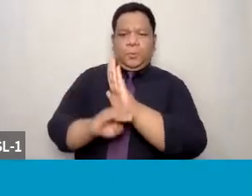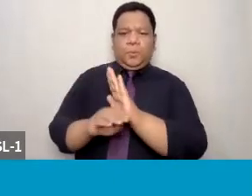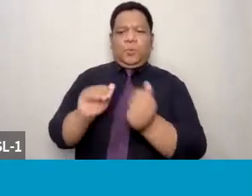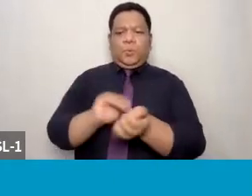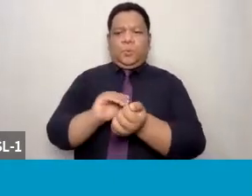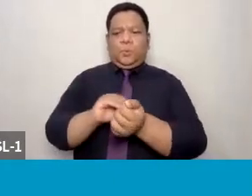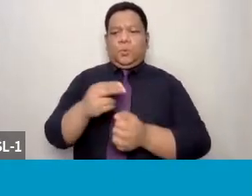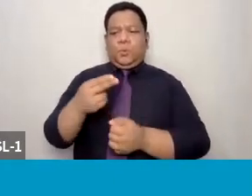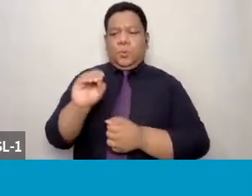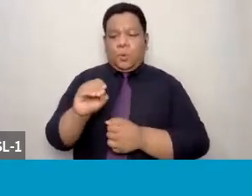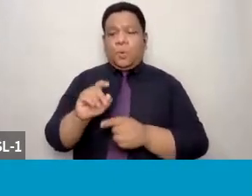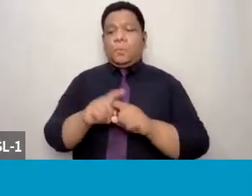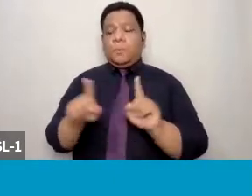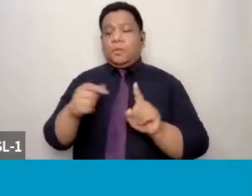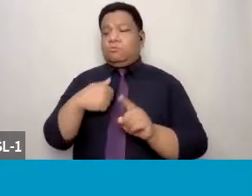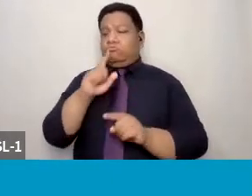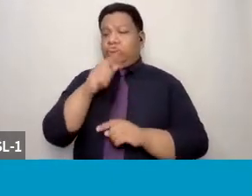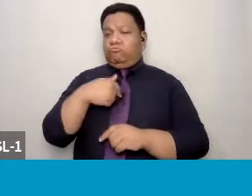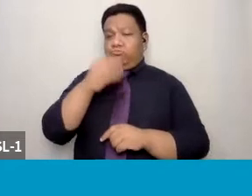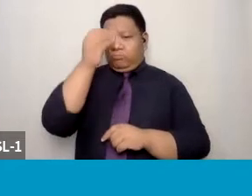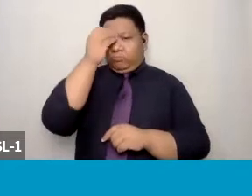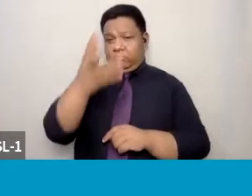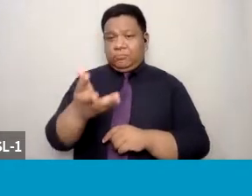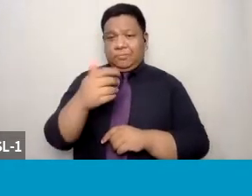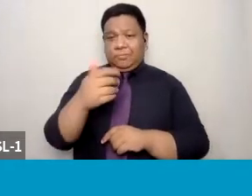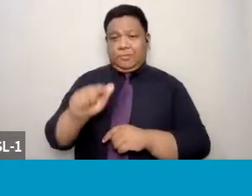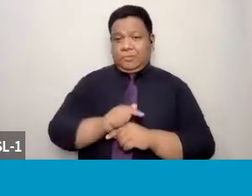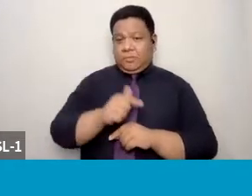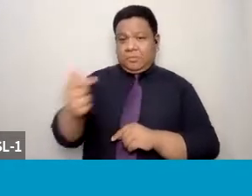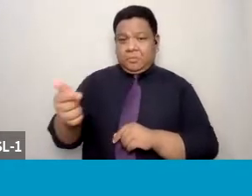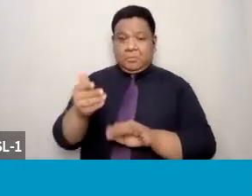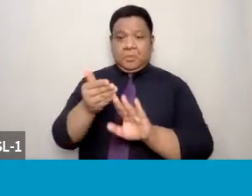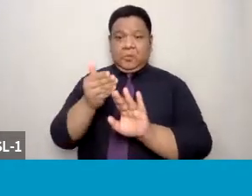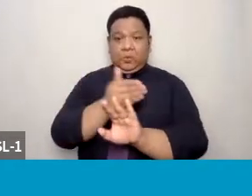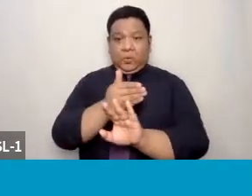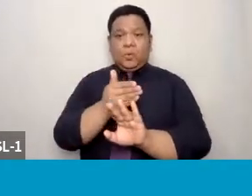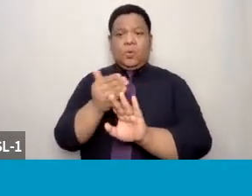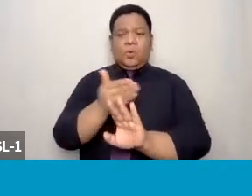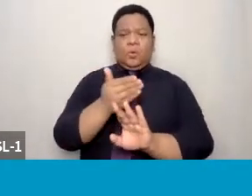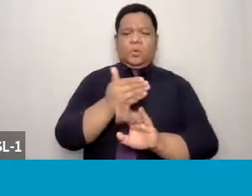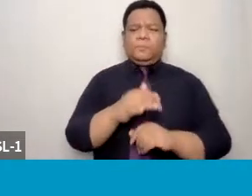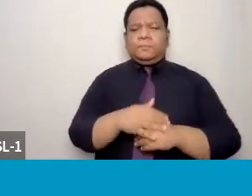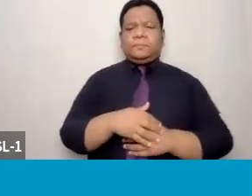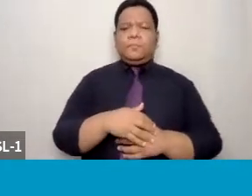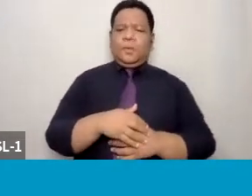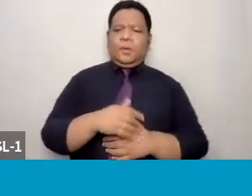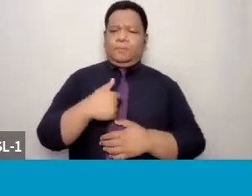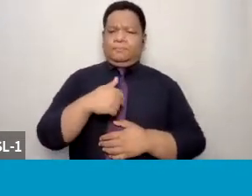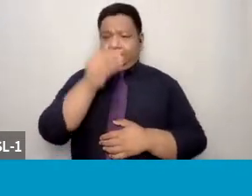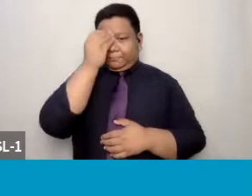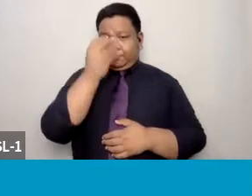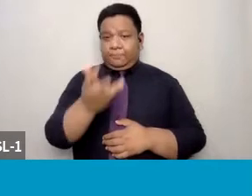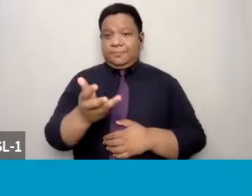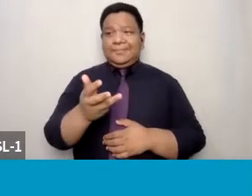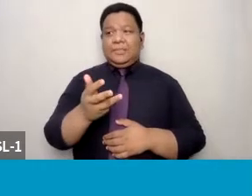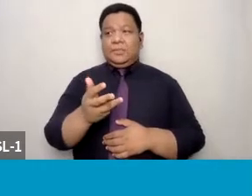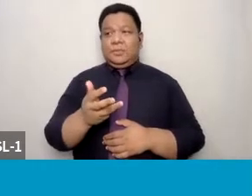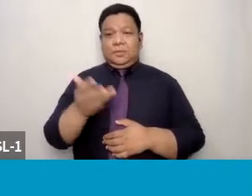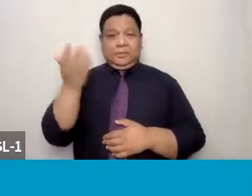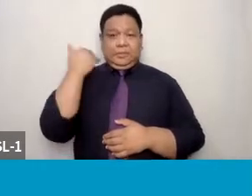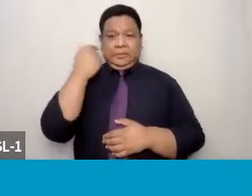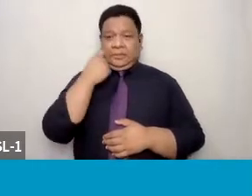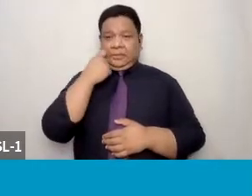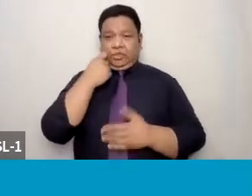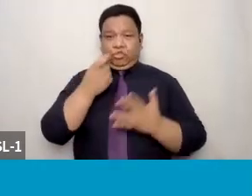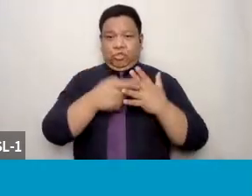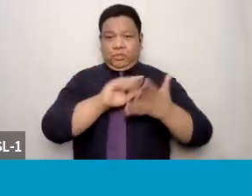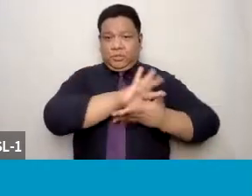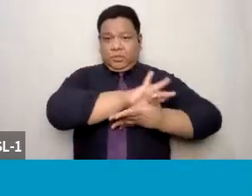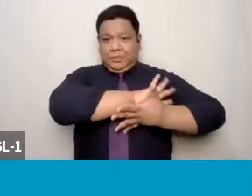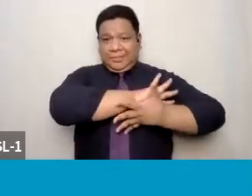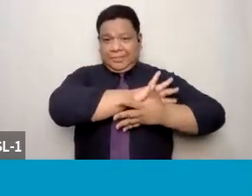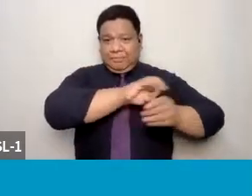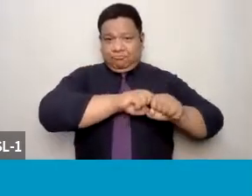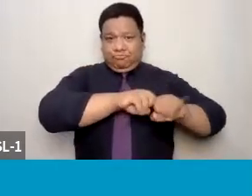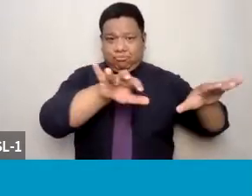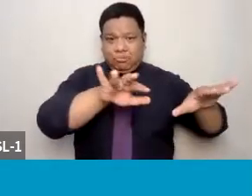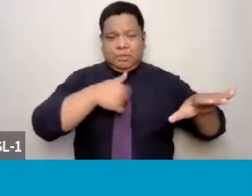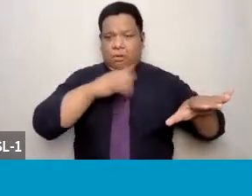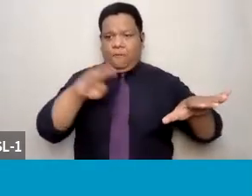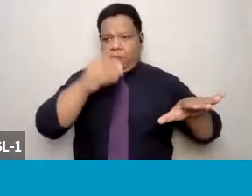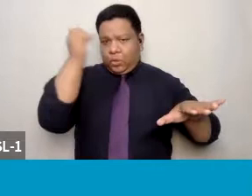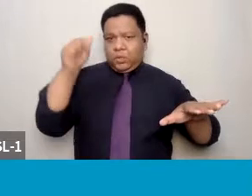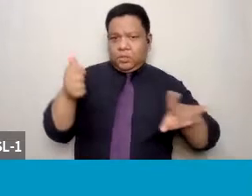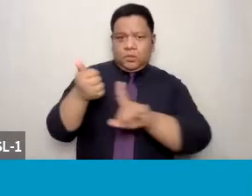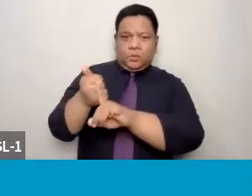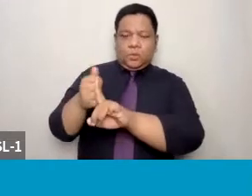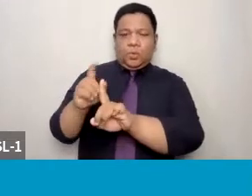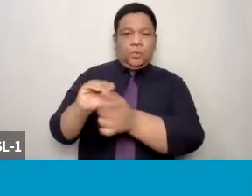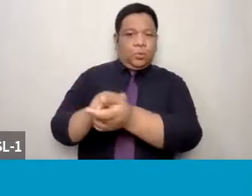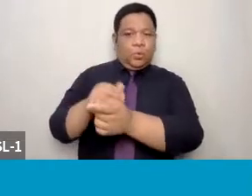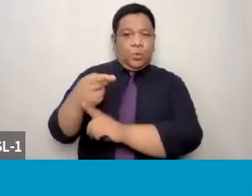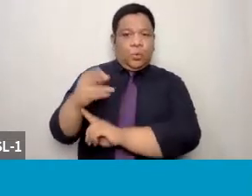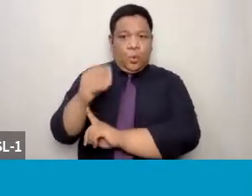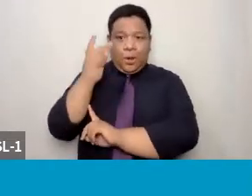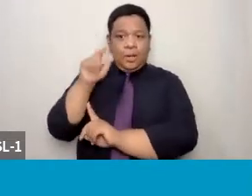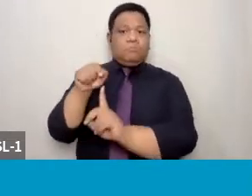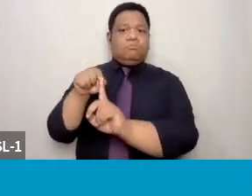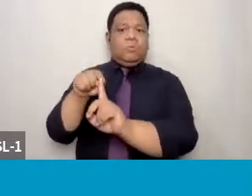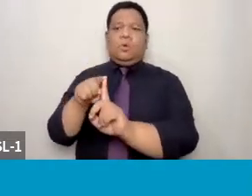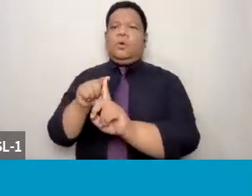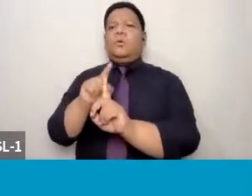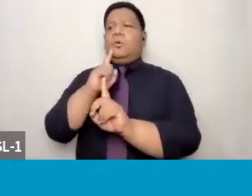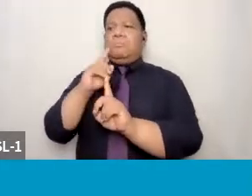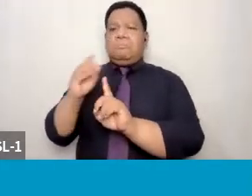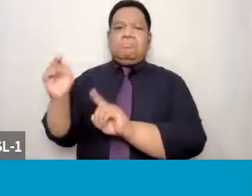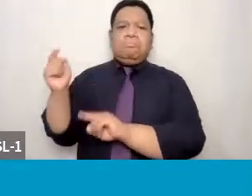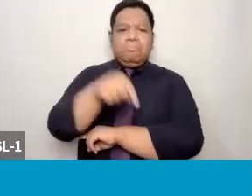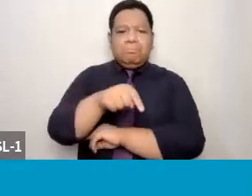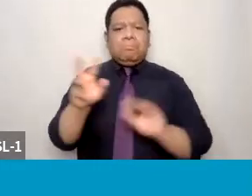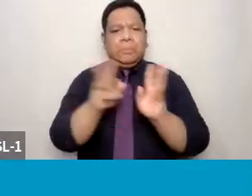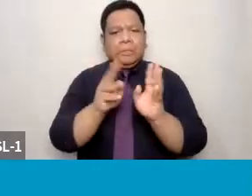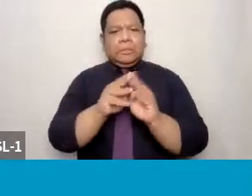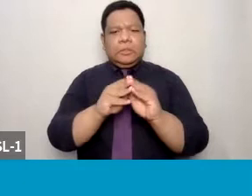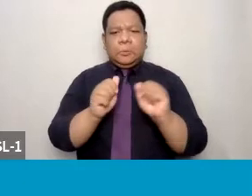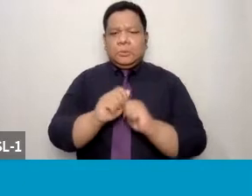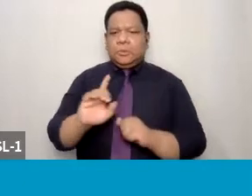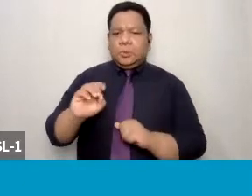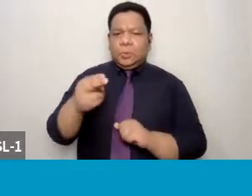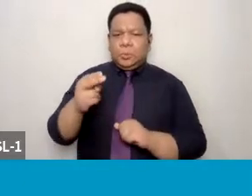All I can say before I turn-over the floor to her is that during the start of this pandemic, I will never forget Dr. Ho because in one of the first meetings held in DOH I think in February last year.